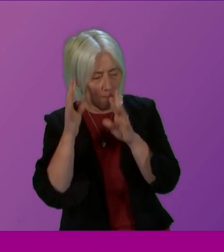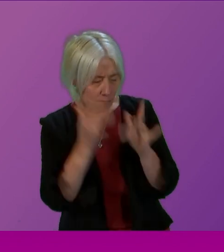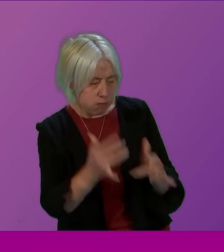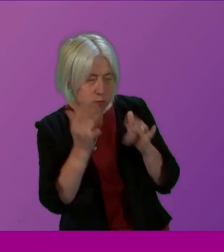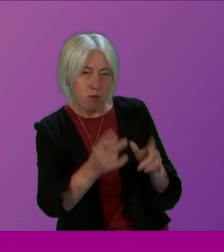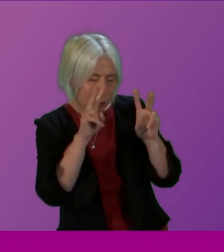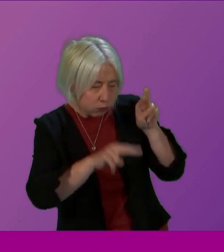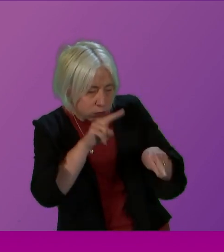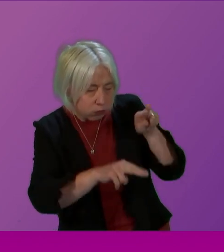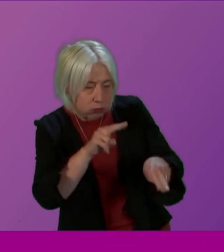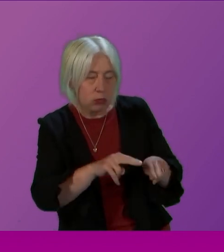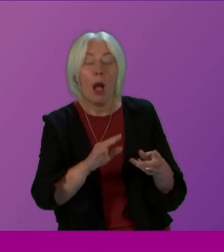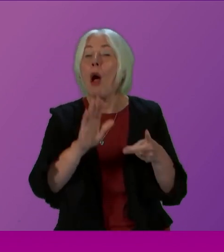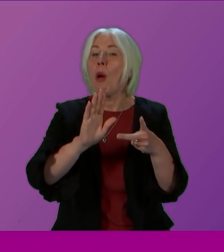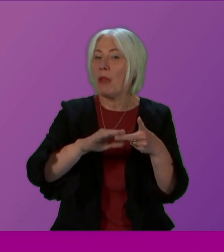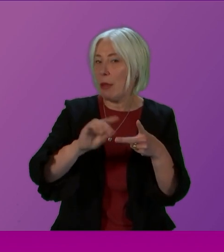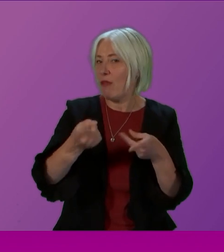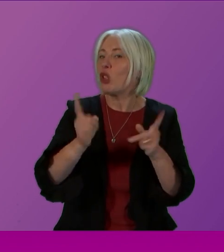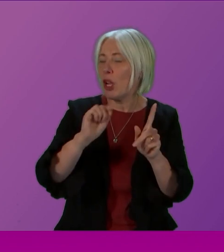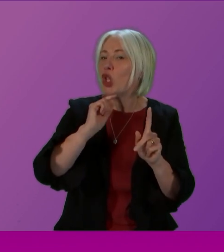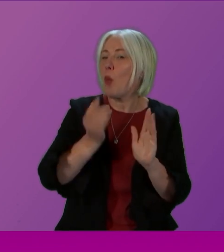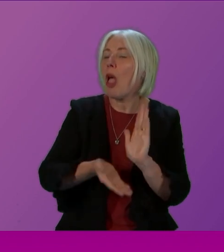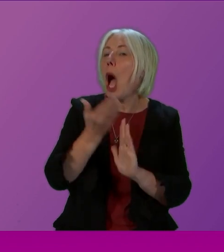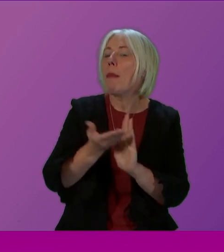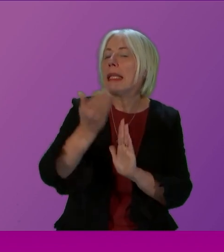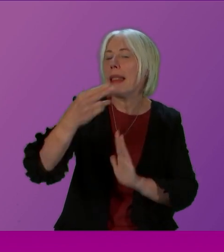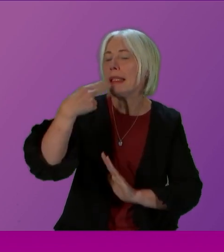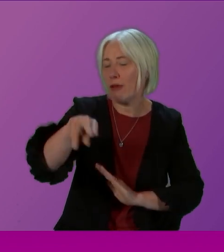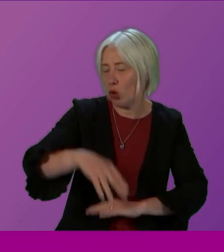Again, the Deputy First Minister will be able to give a further update to the Parliament this afternoon.